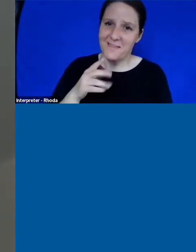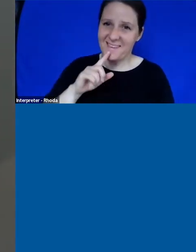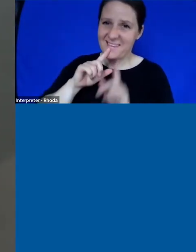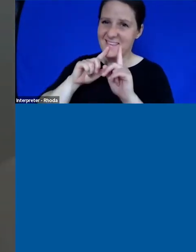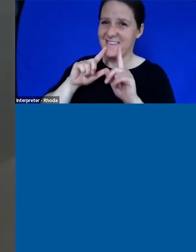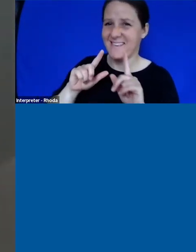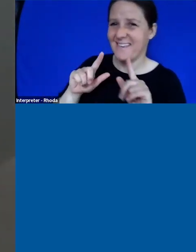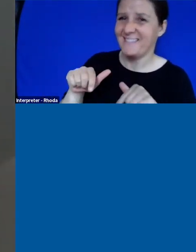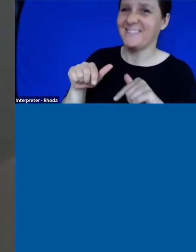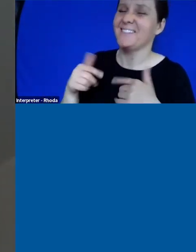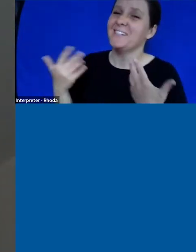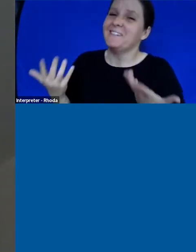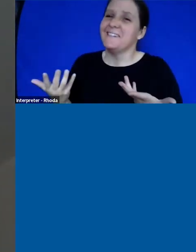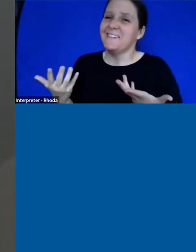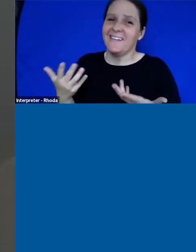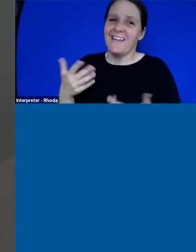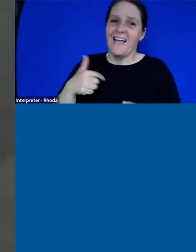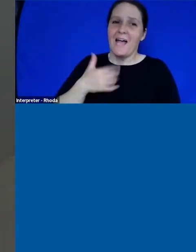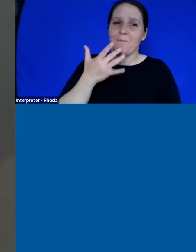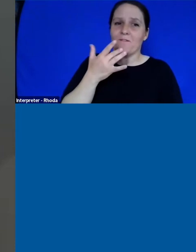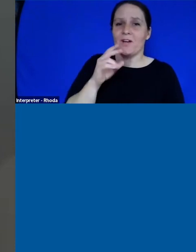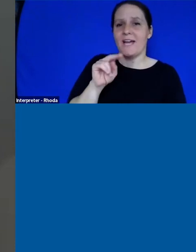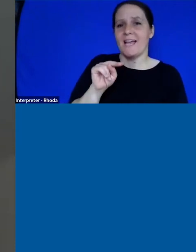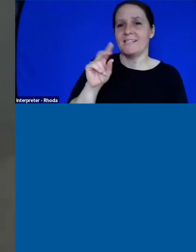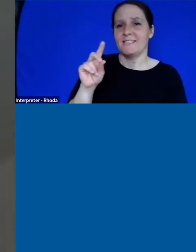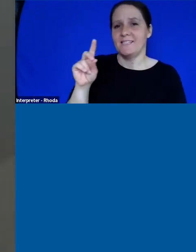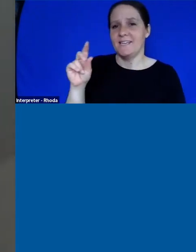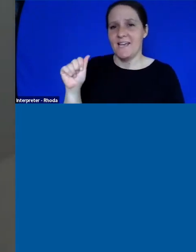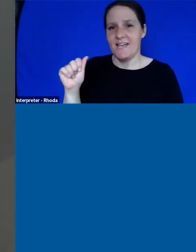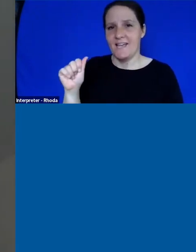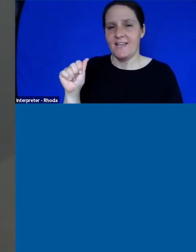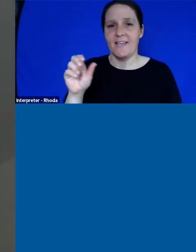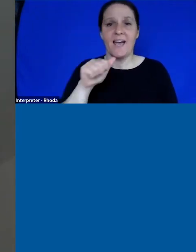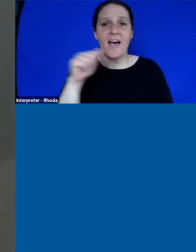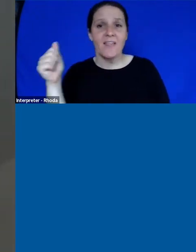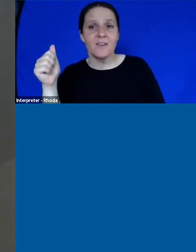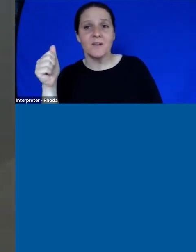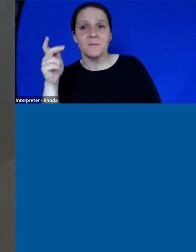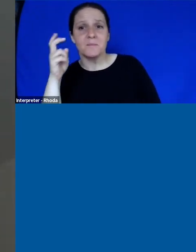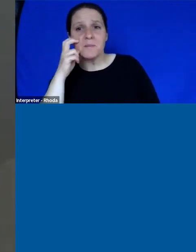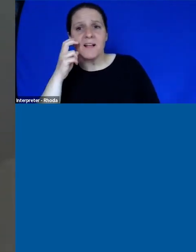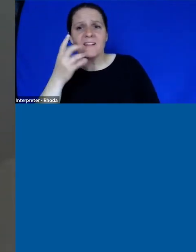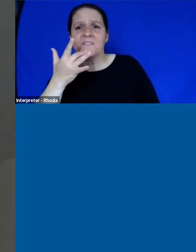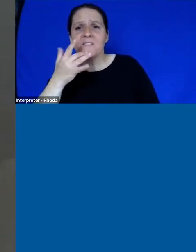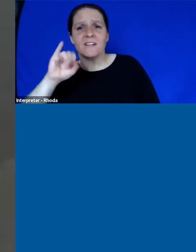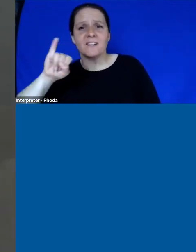So I personally prefer NVDA, tons of blind people like JAWS. They say it works really well.